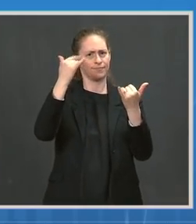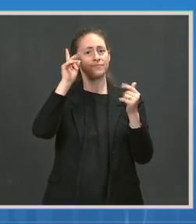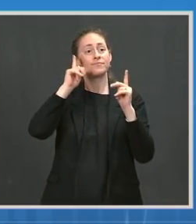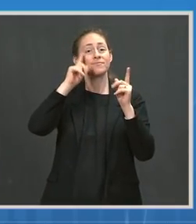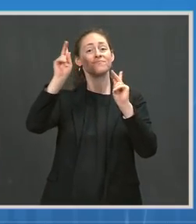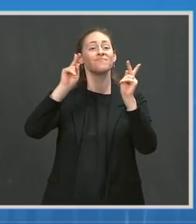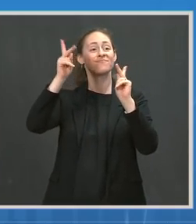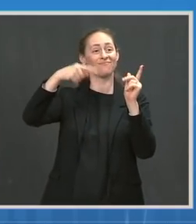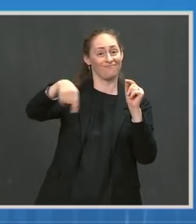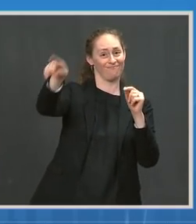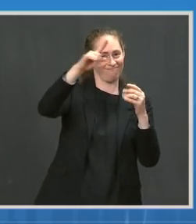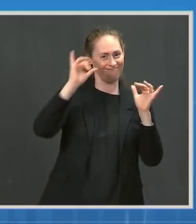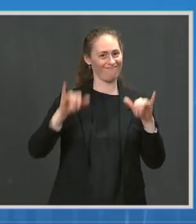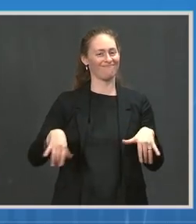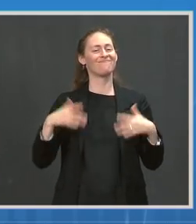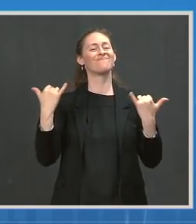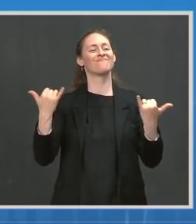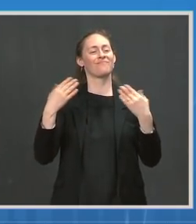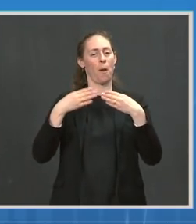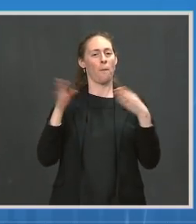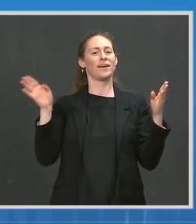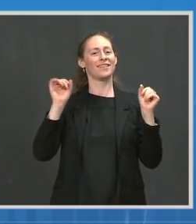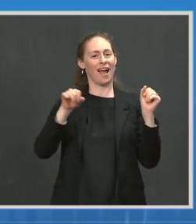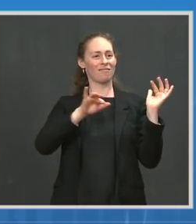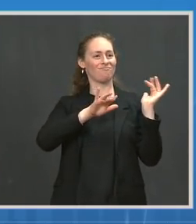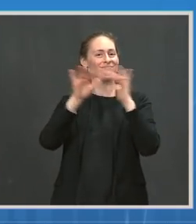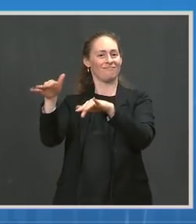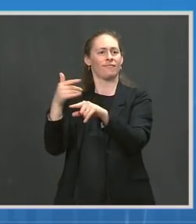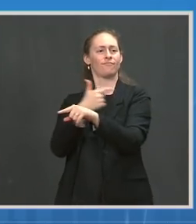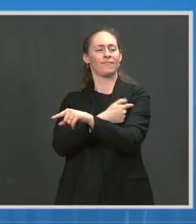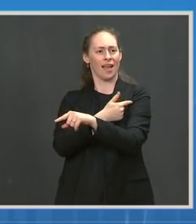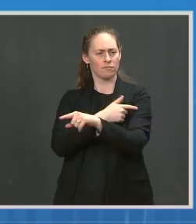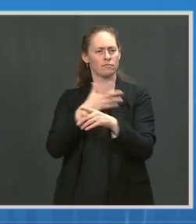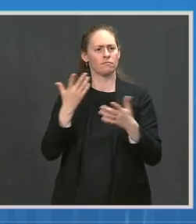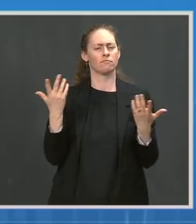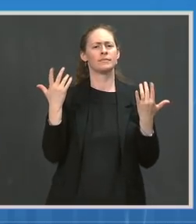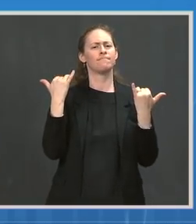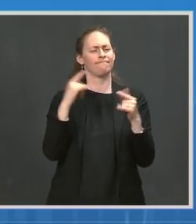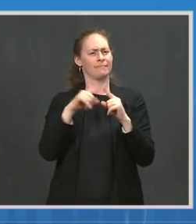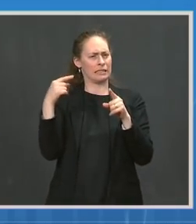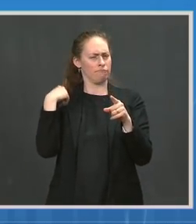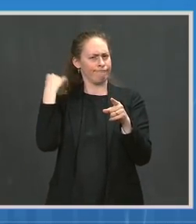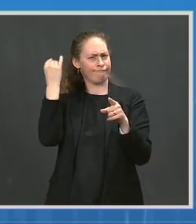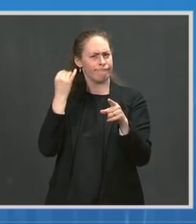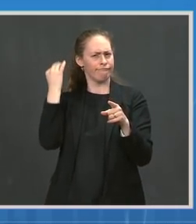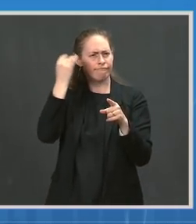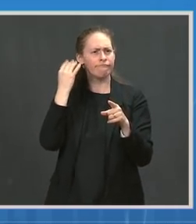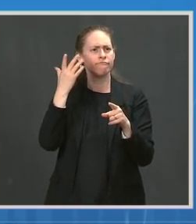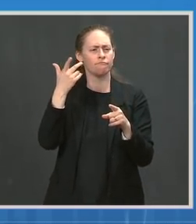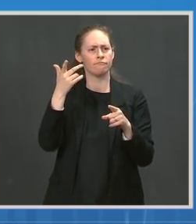when demand is uneven in different parts of the country? Are you going to continue the "by population" distribution